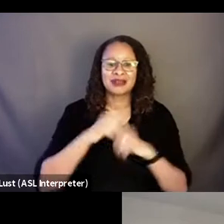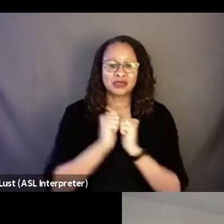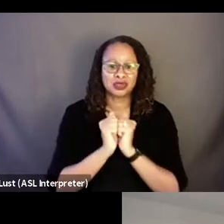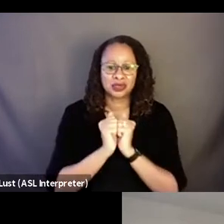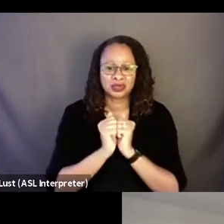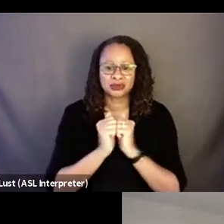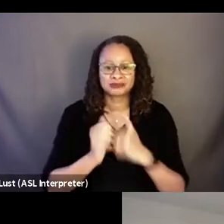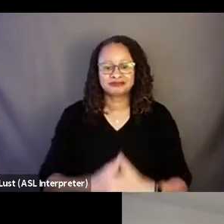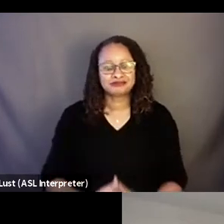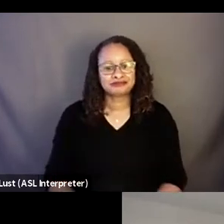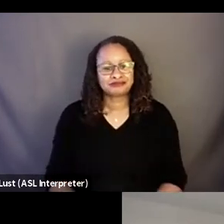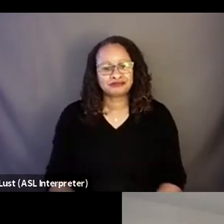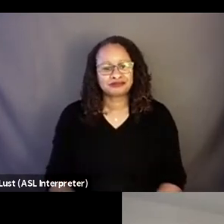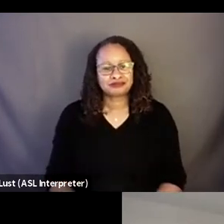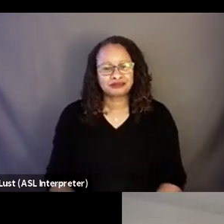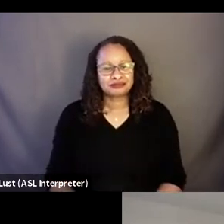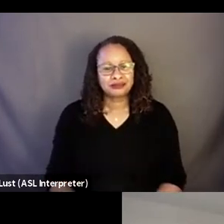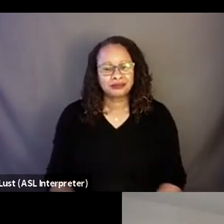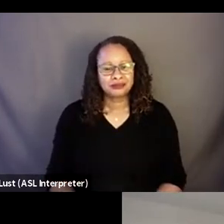(foreign language)